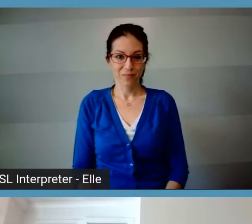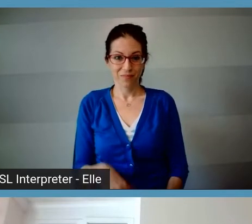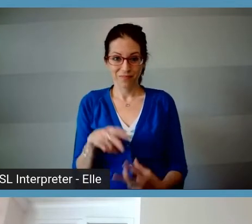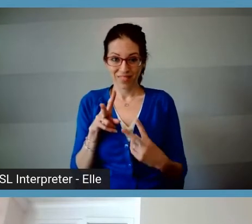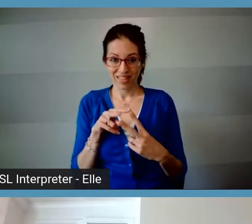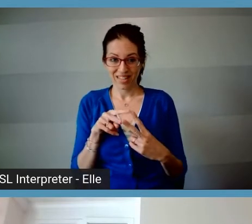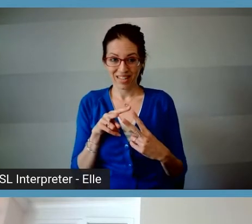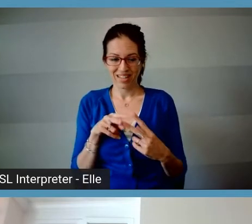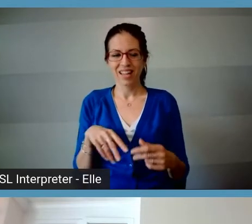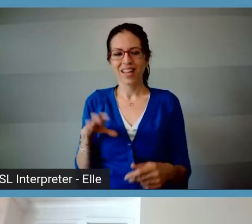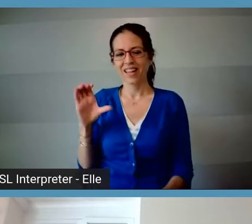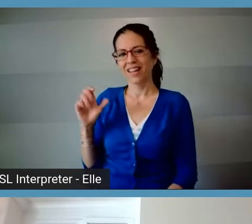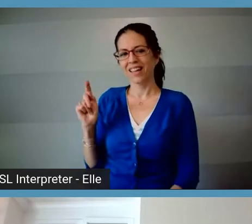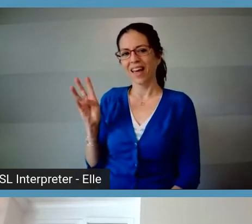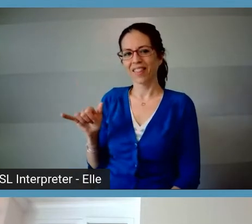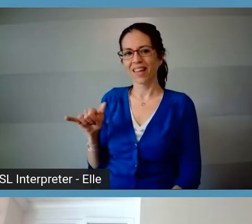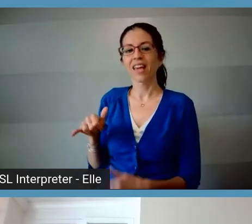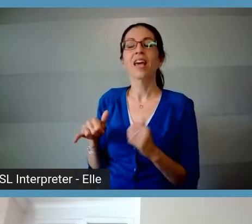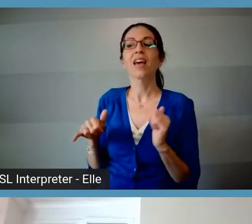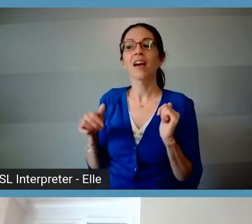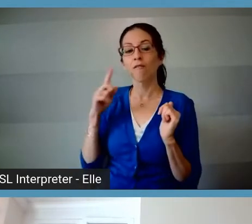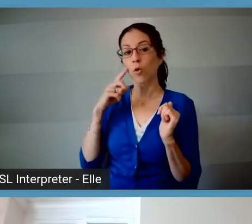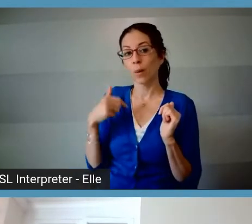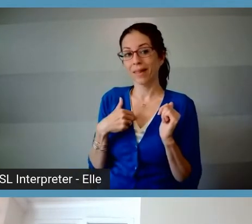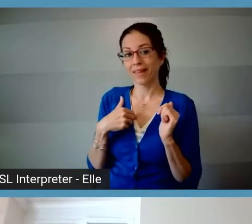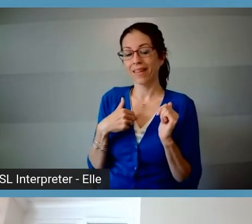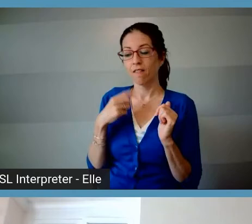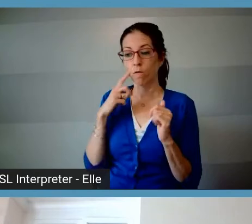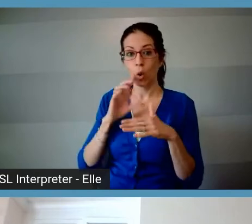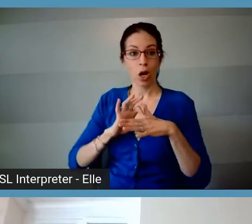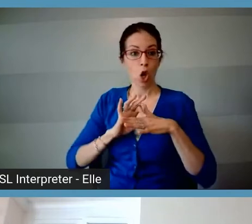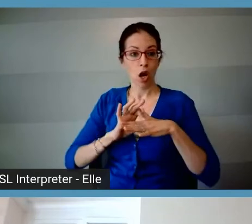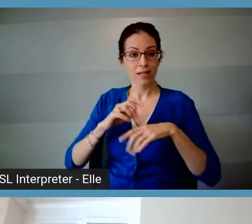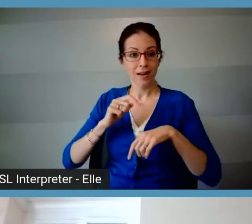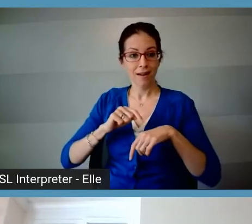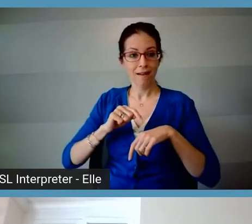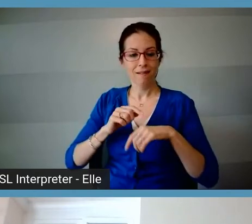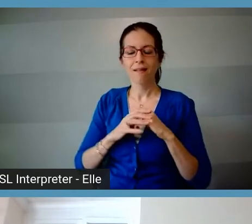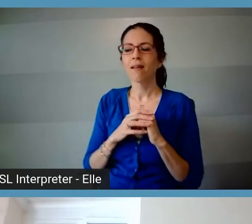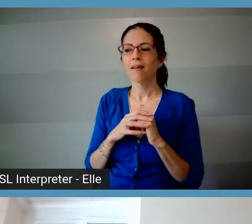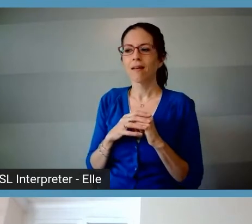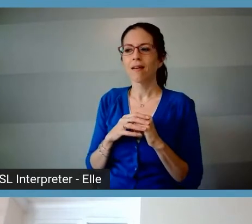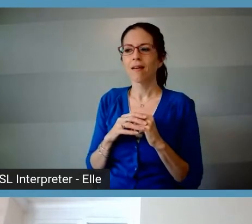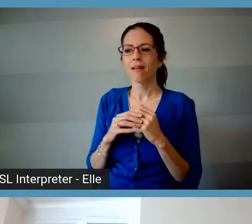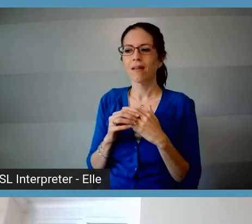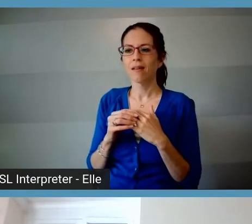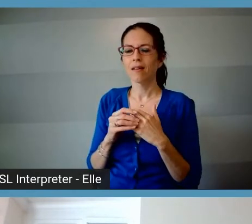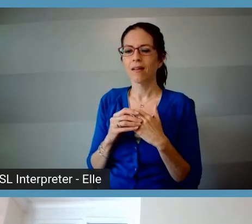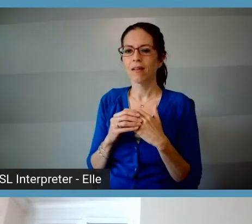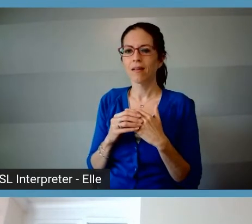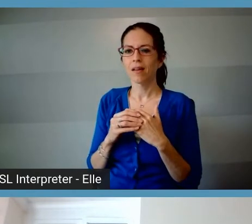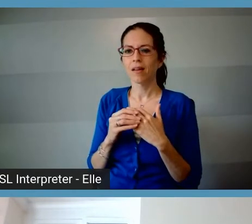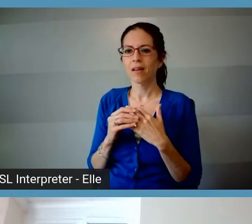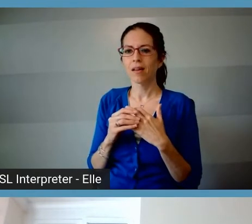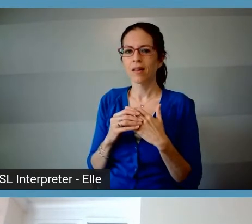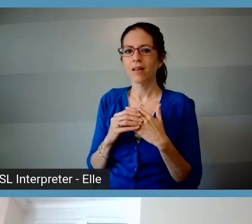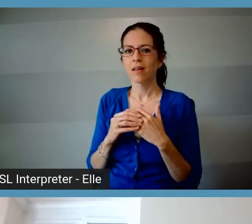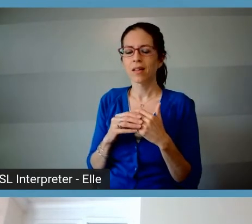I think one of the things for me content wise is with such it was such a labor of enthusiasm